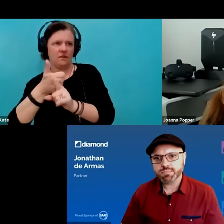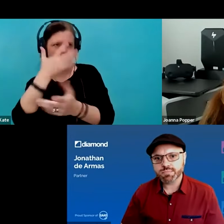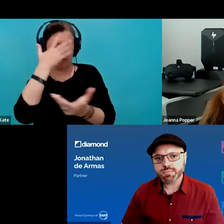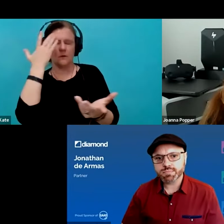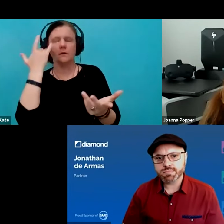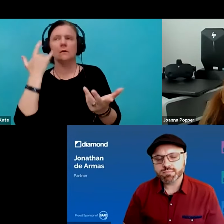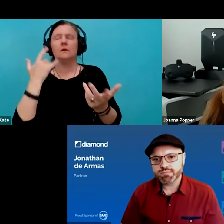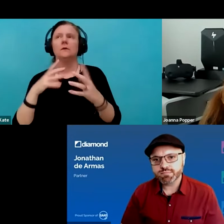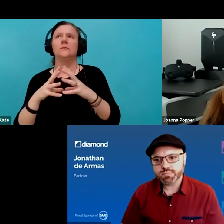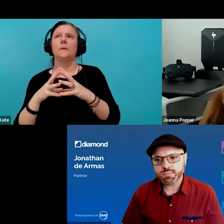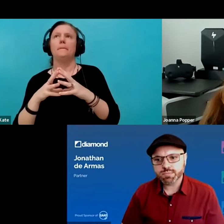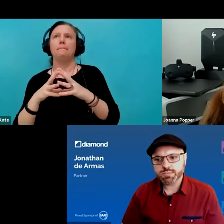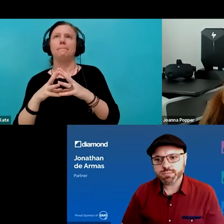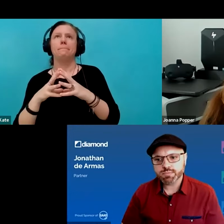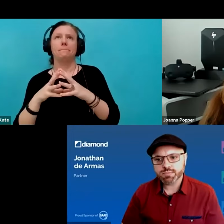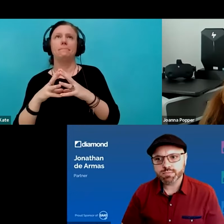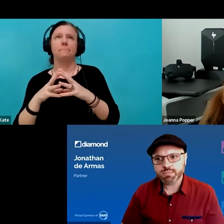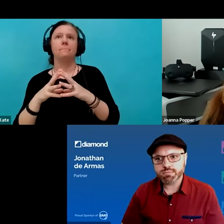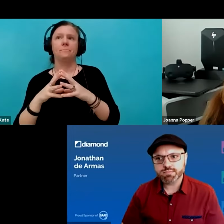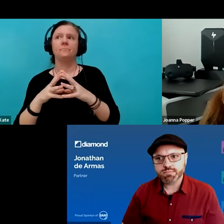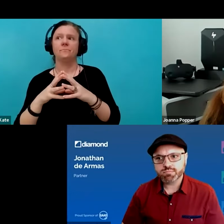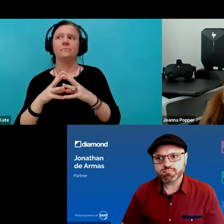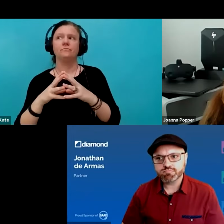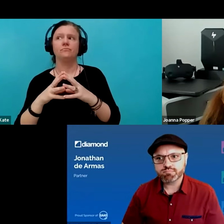Christina Heller: And I think it's always been part of the promise of this medium